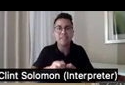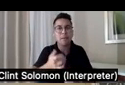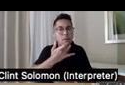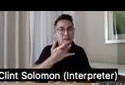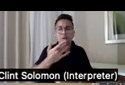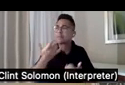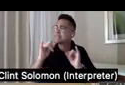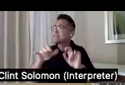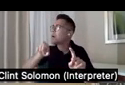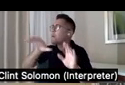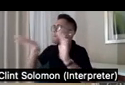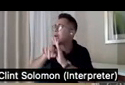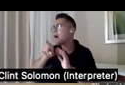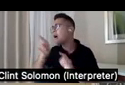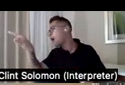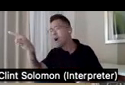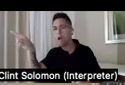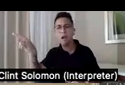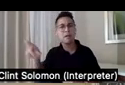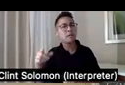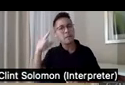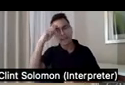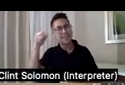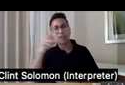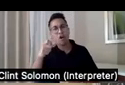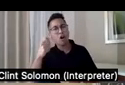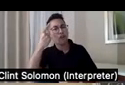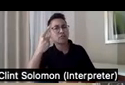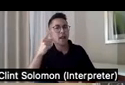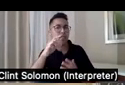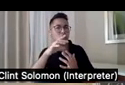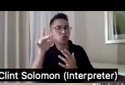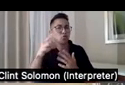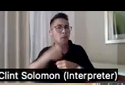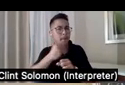because they don't yet quite understand the choice making procedure that you're using with them